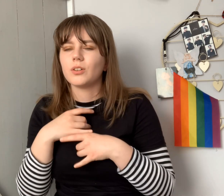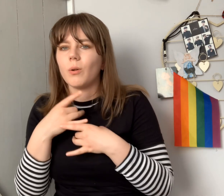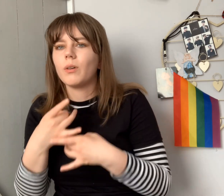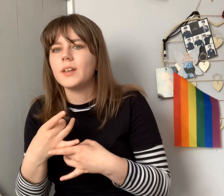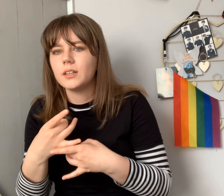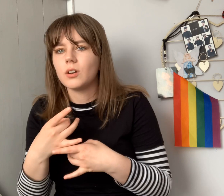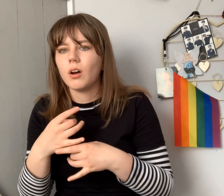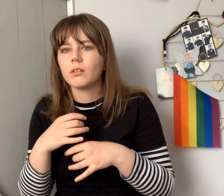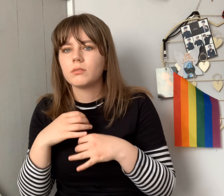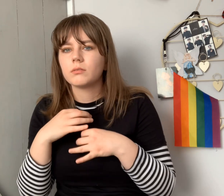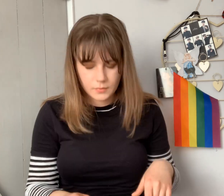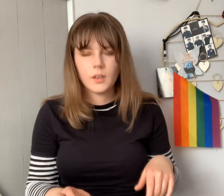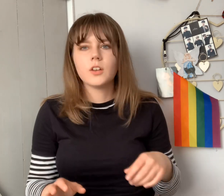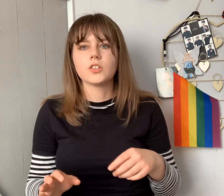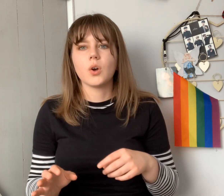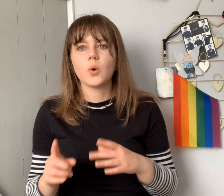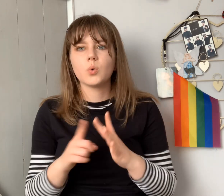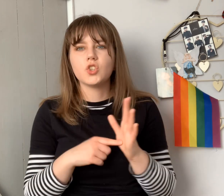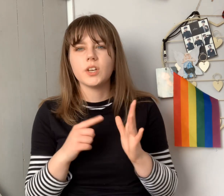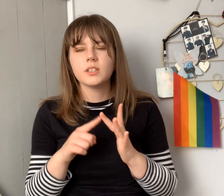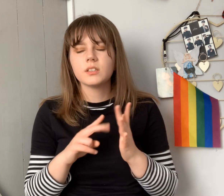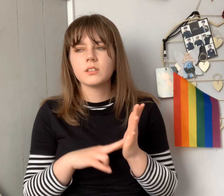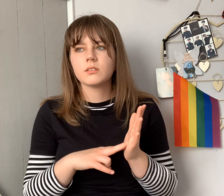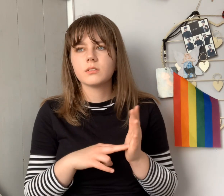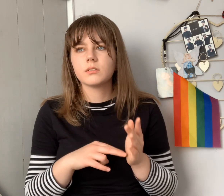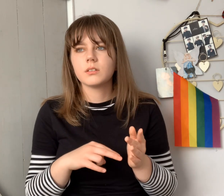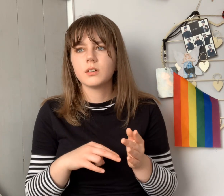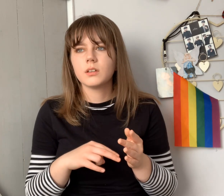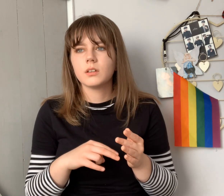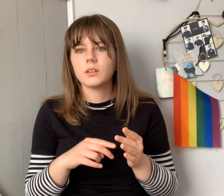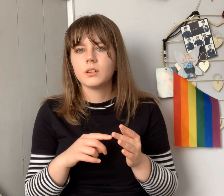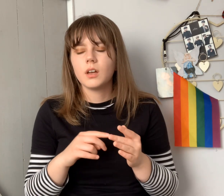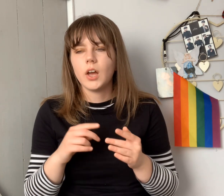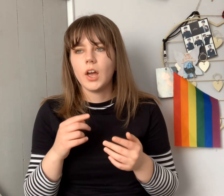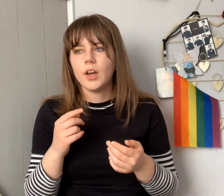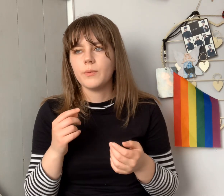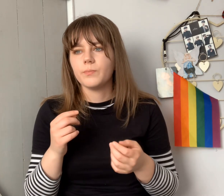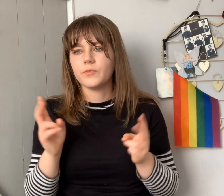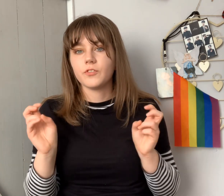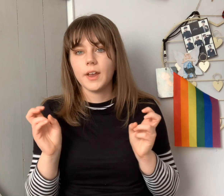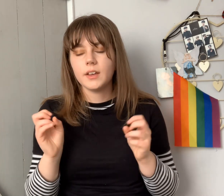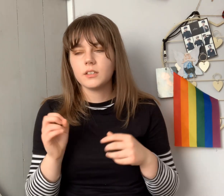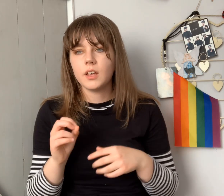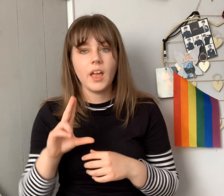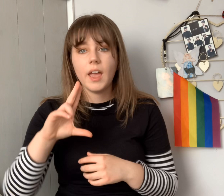So Jin's phrase "Ain't no"